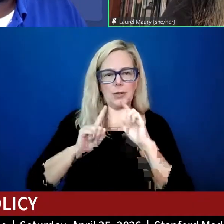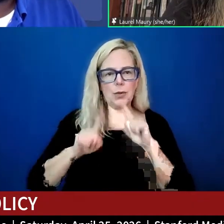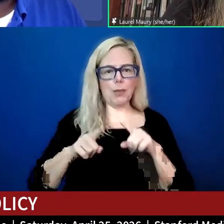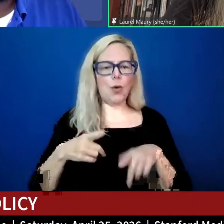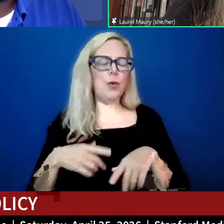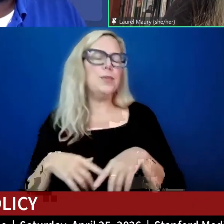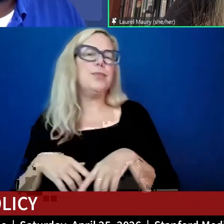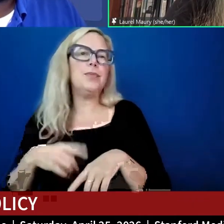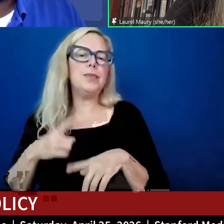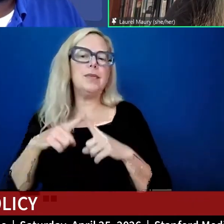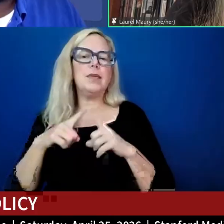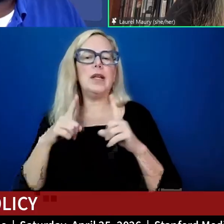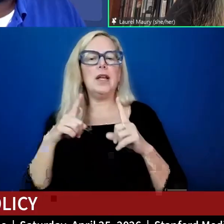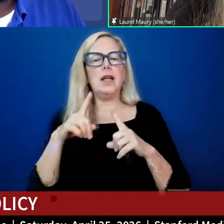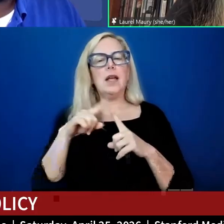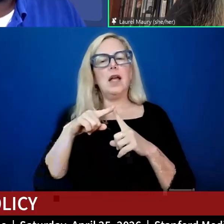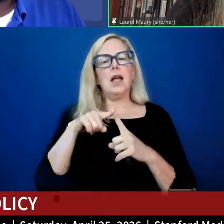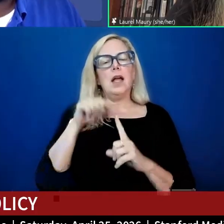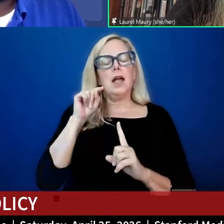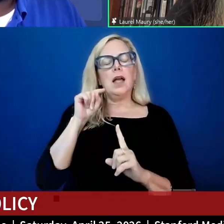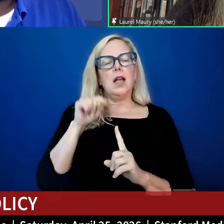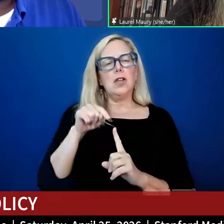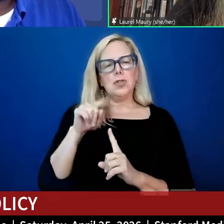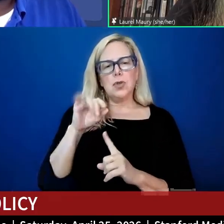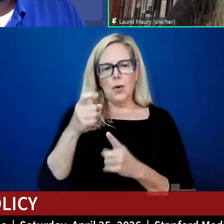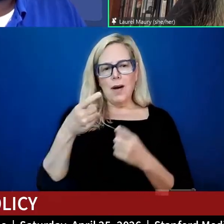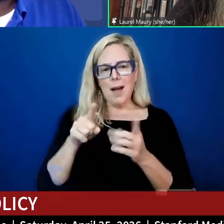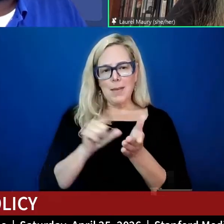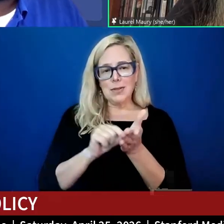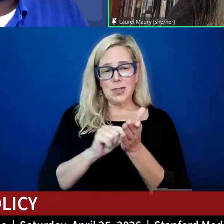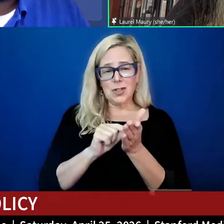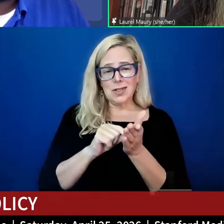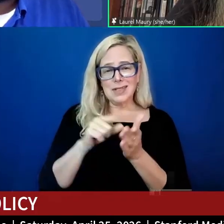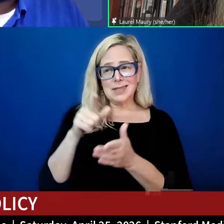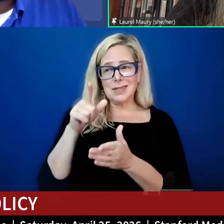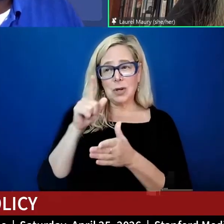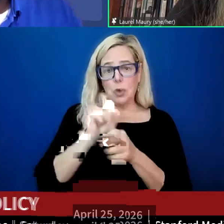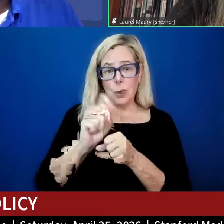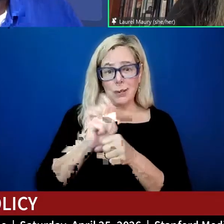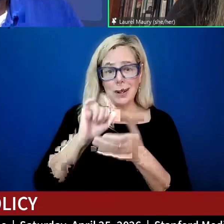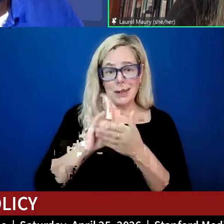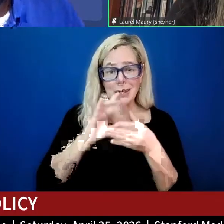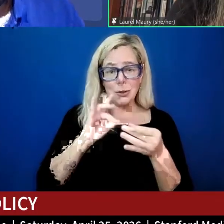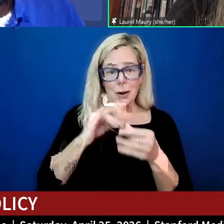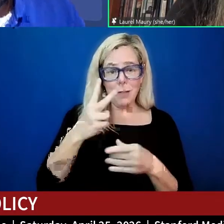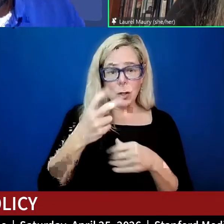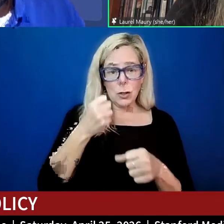which Hopkins after an a journalist worked on it for almost almost two years successfully killed